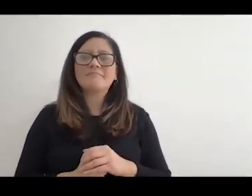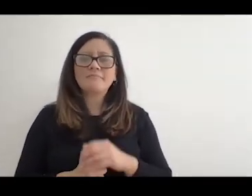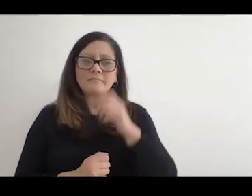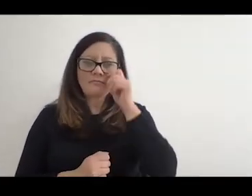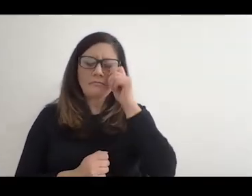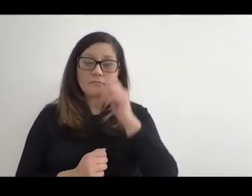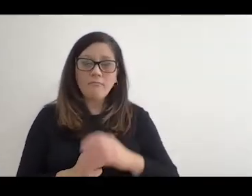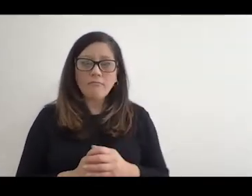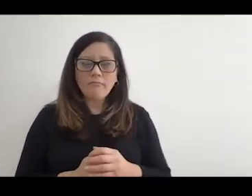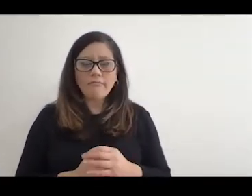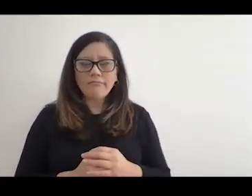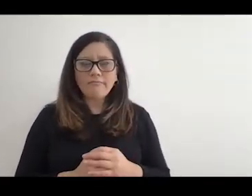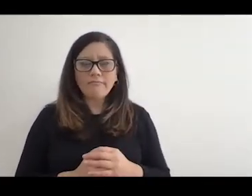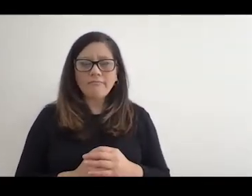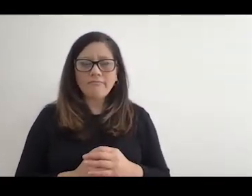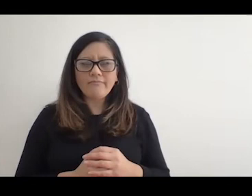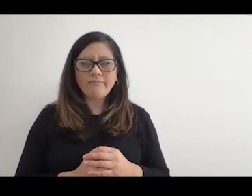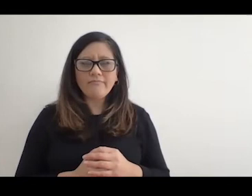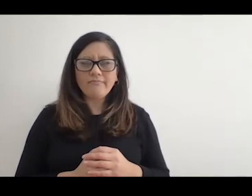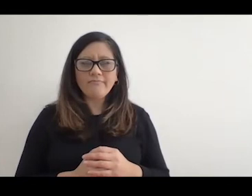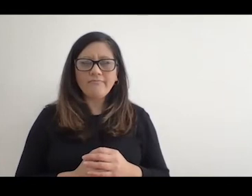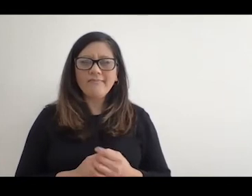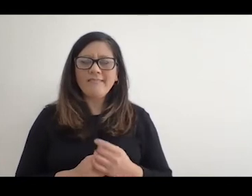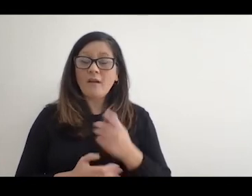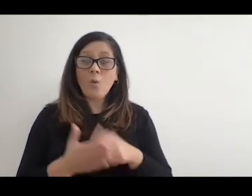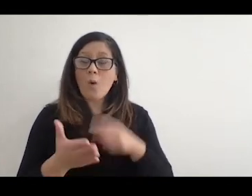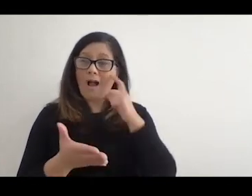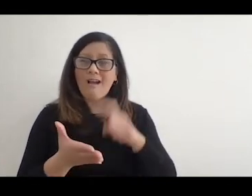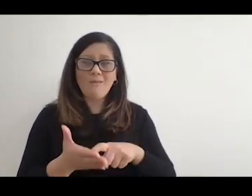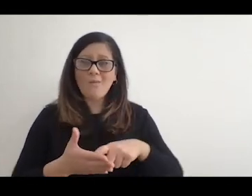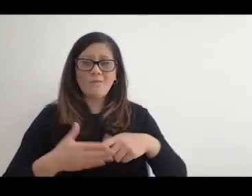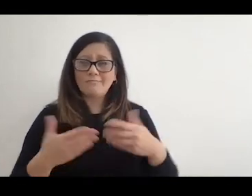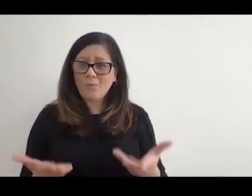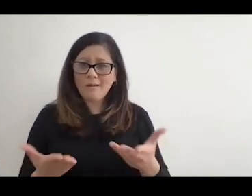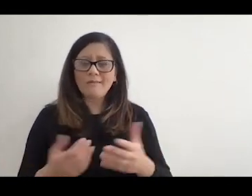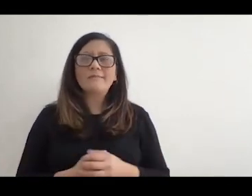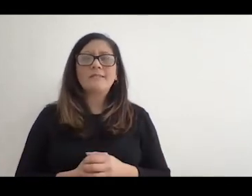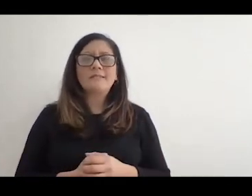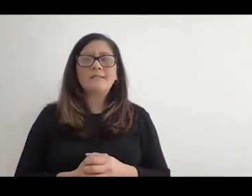miss Pope's life but. One of the things that I notice is that.